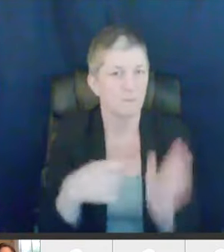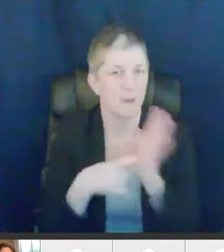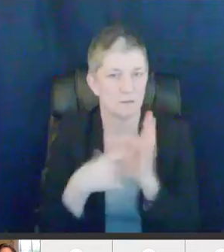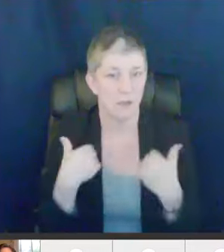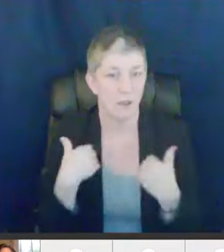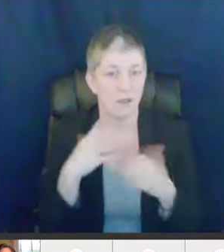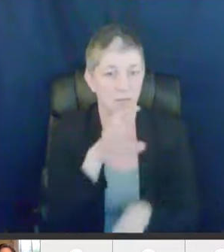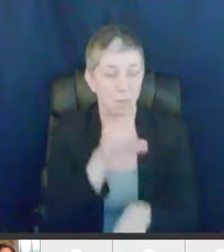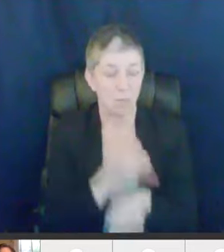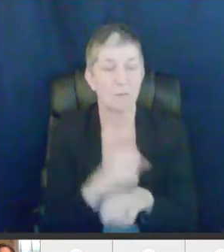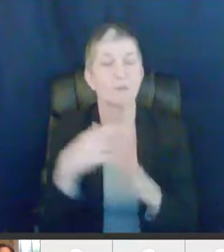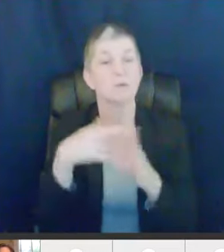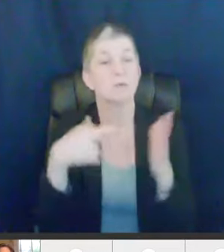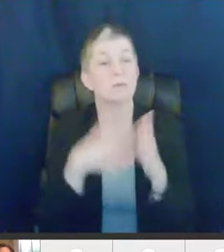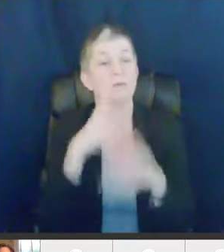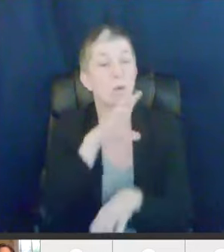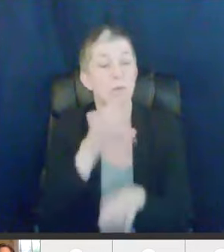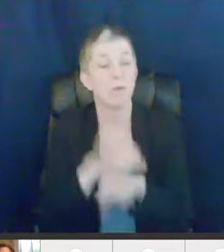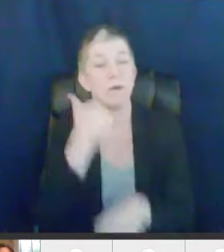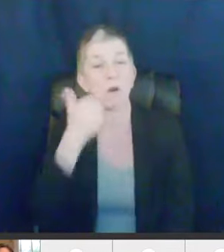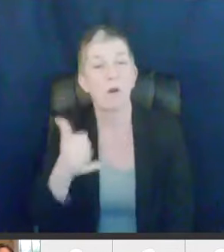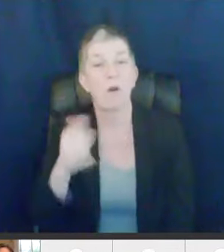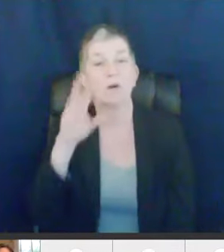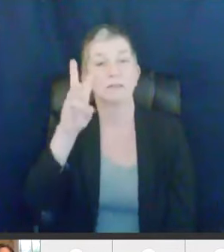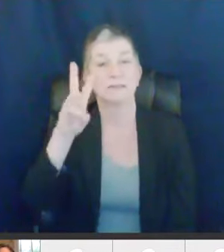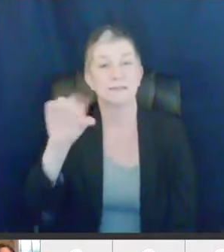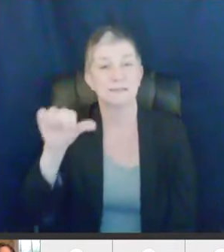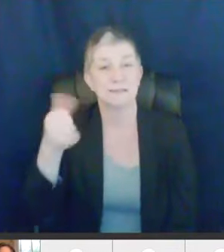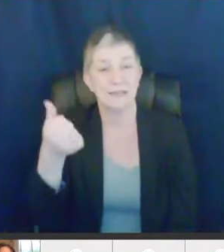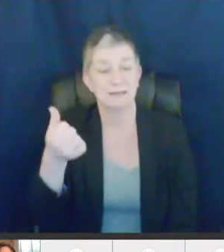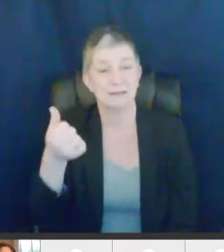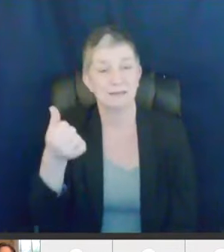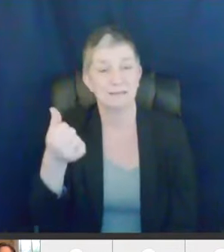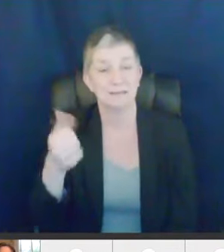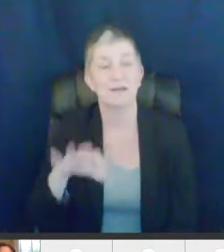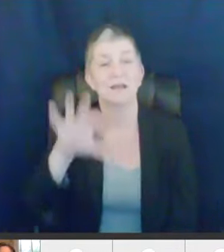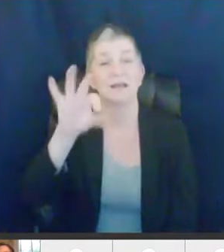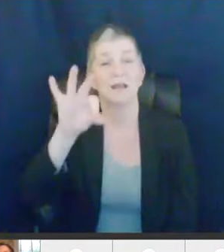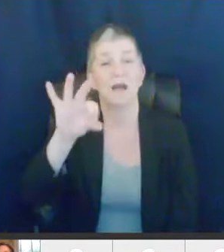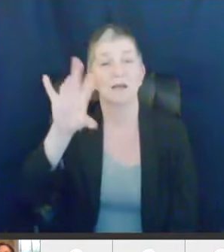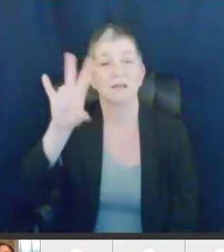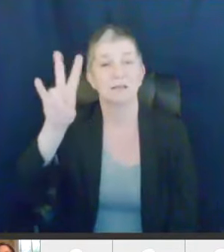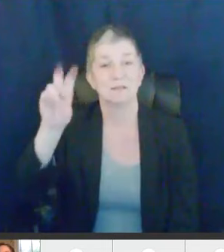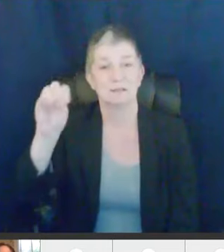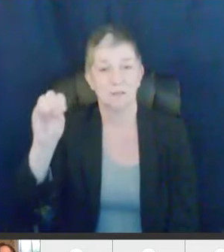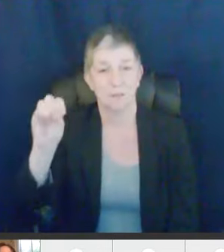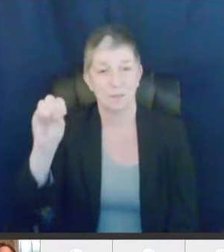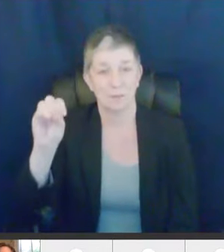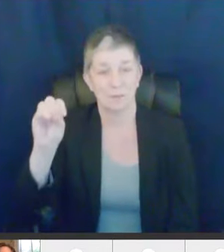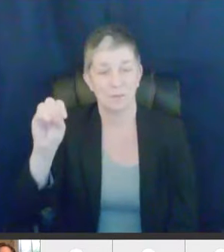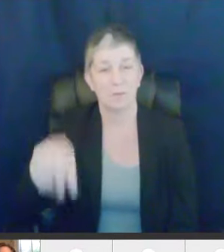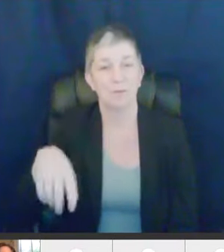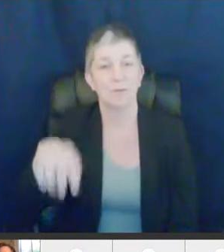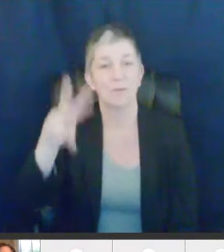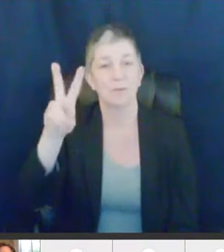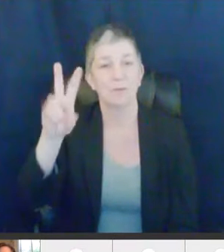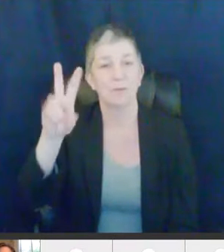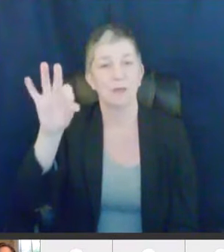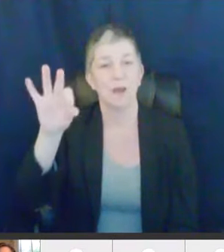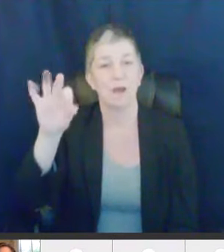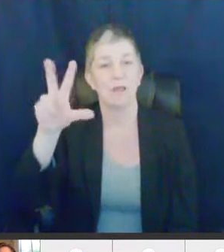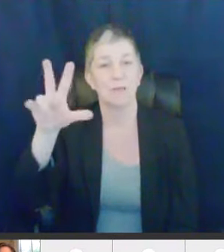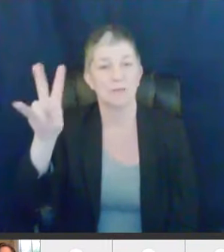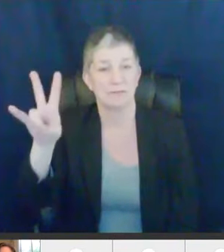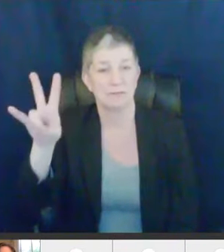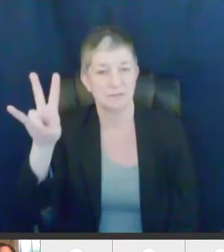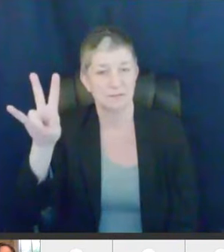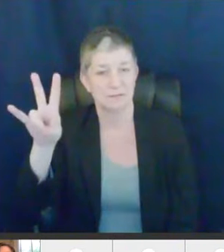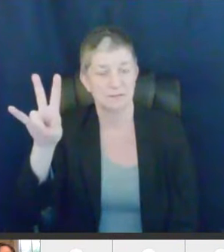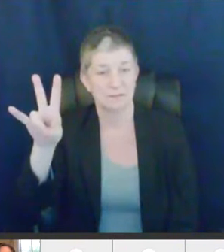appointment call six ten nine seven zero two nine three seven starting at 8:30